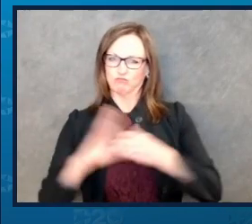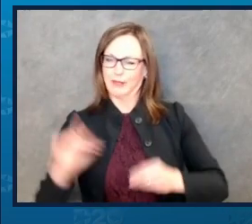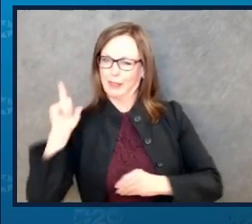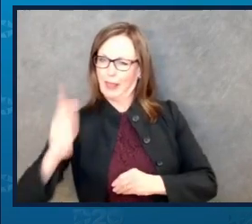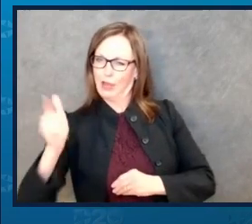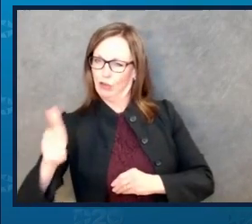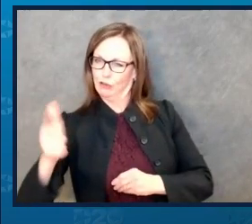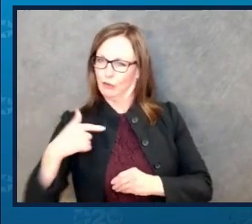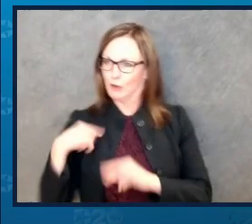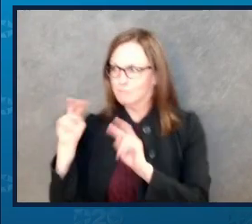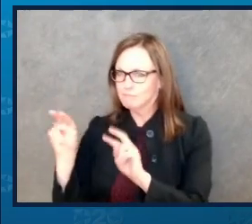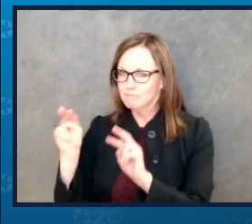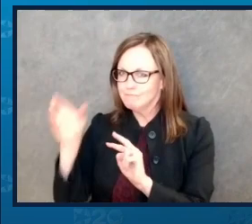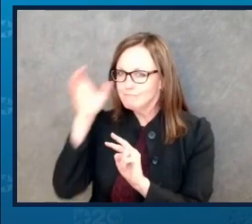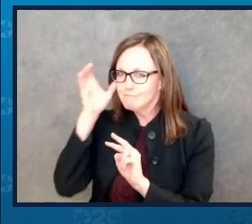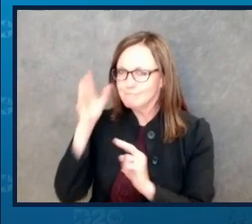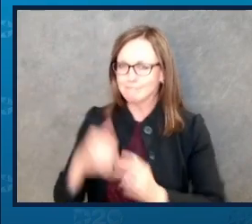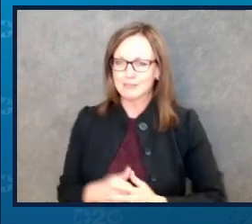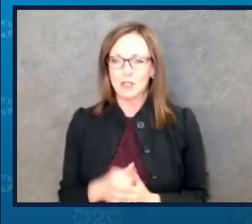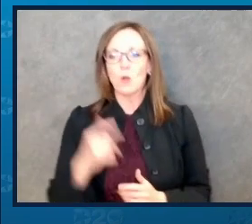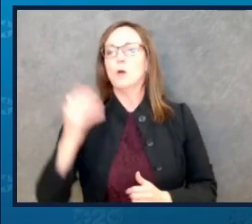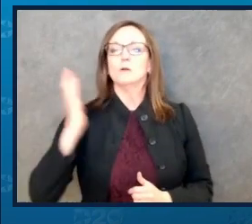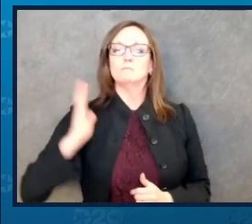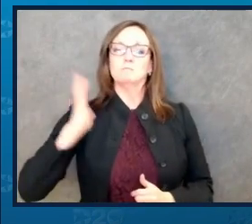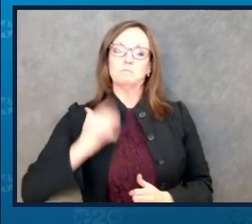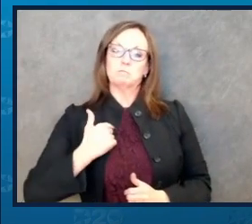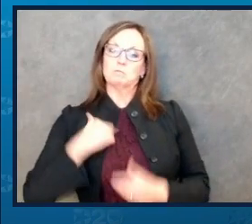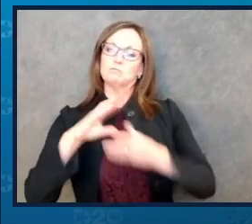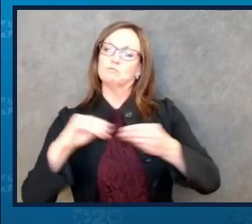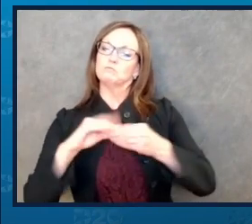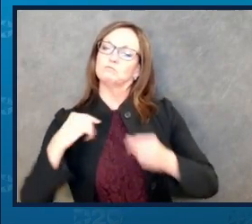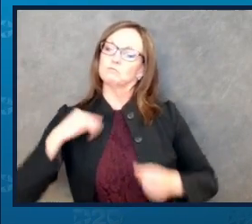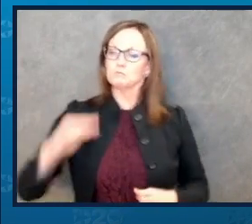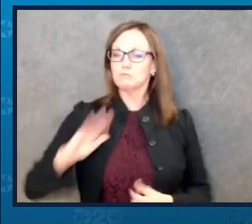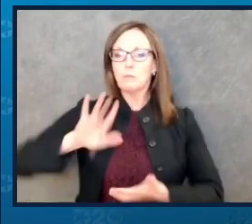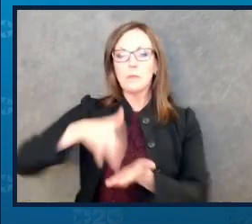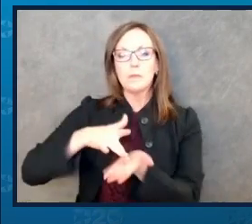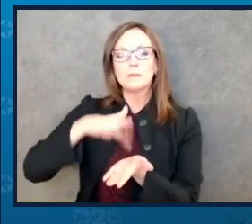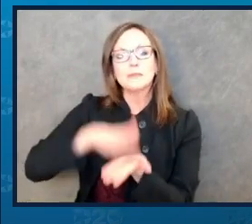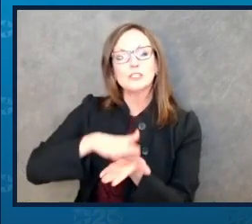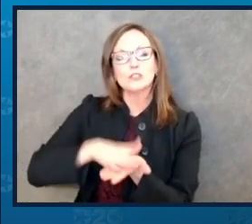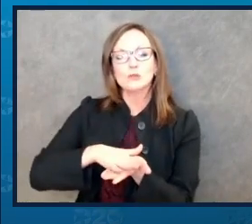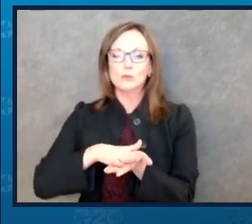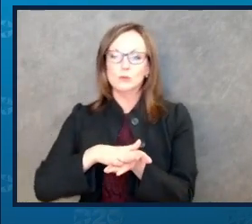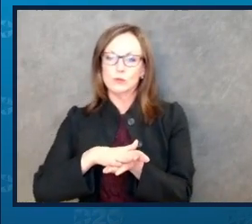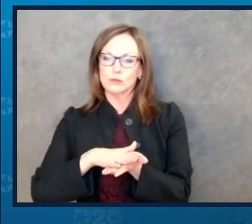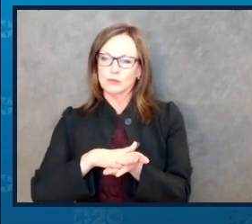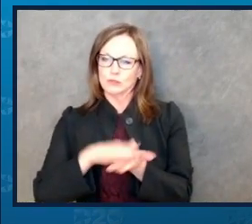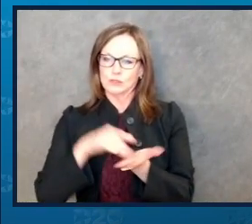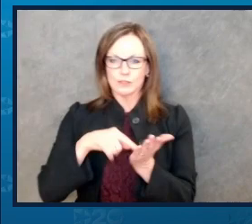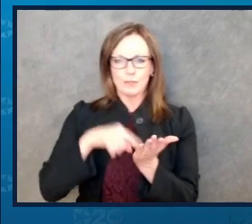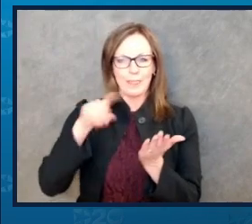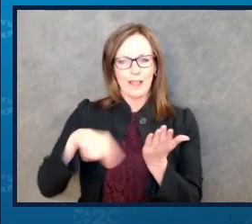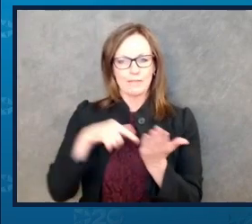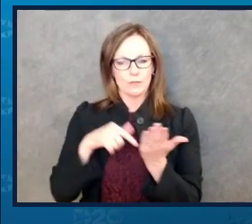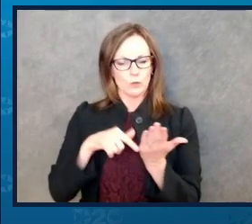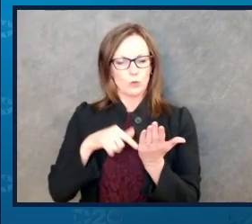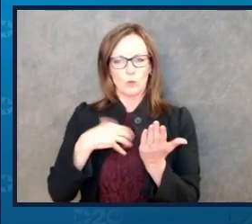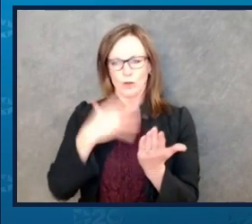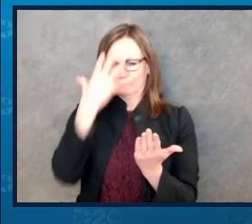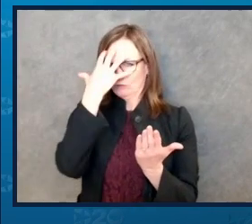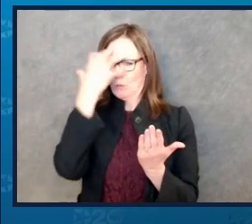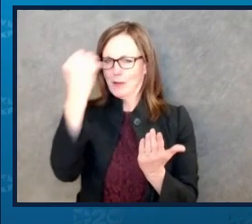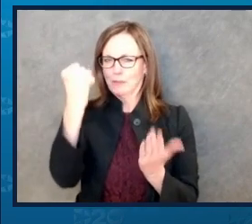OR EIGHTH GRADE, WE WOMEN MID